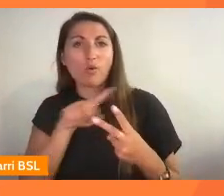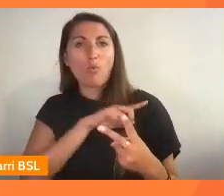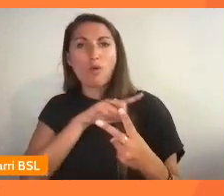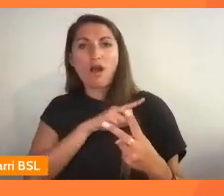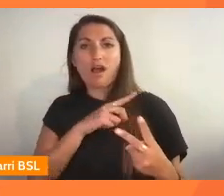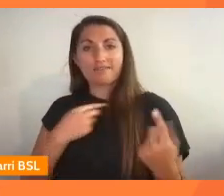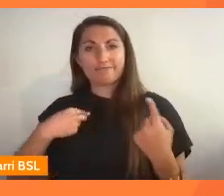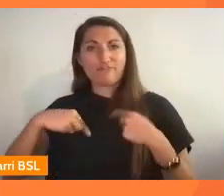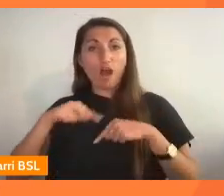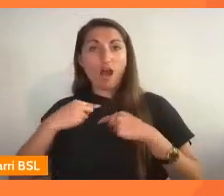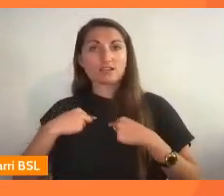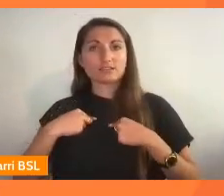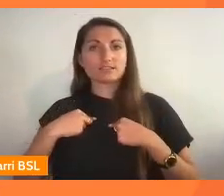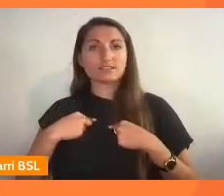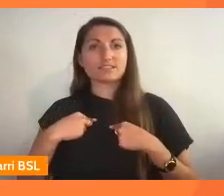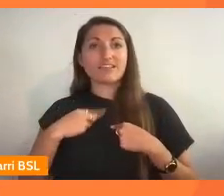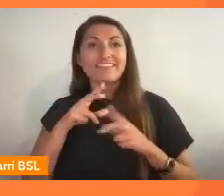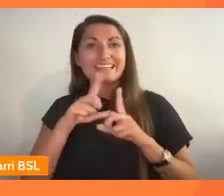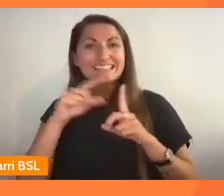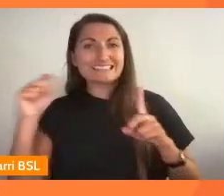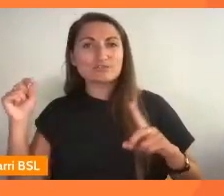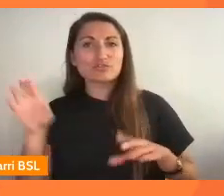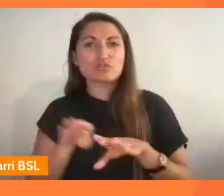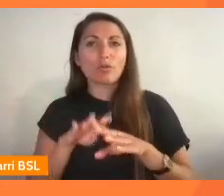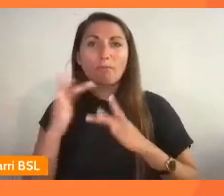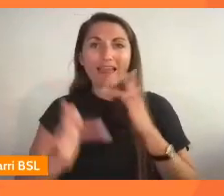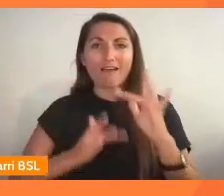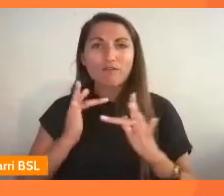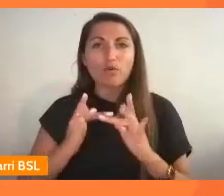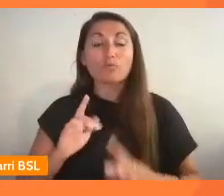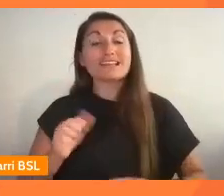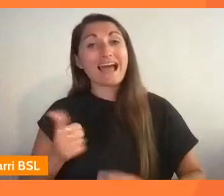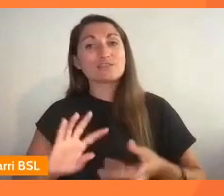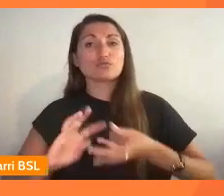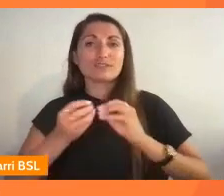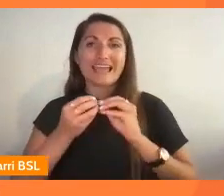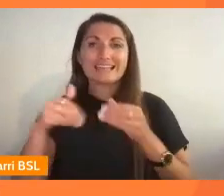and the ability to create content digitally with our artists meant